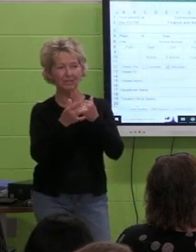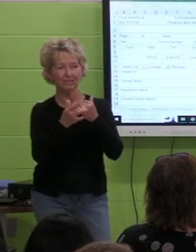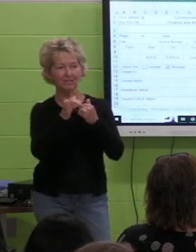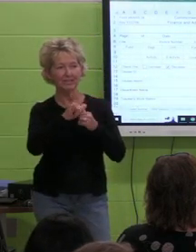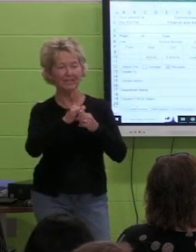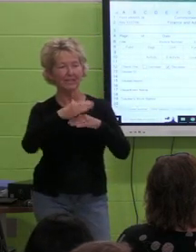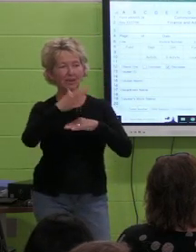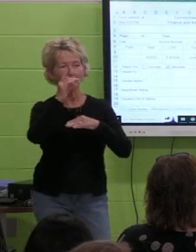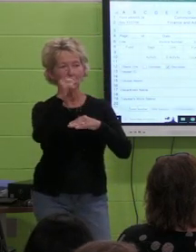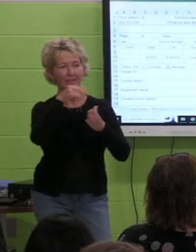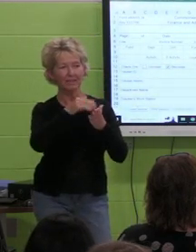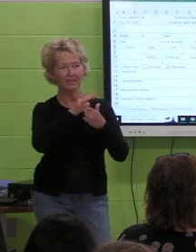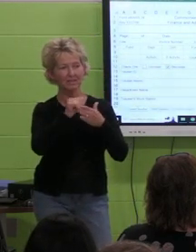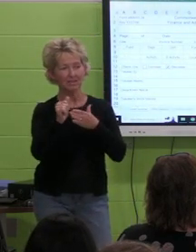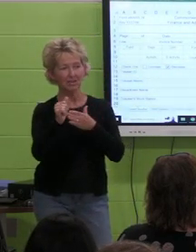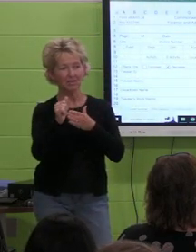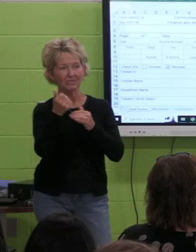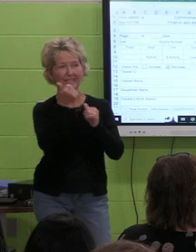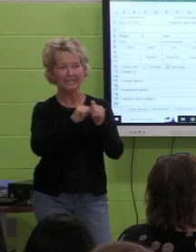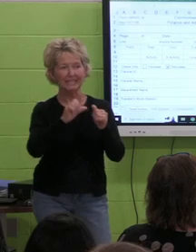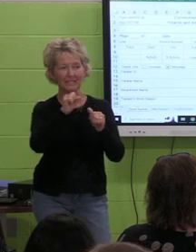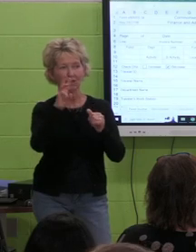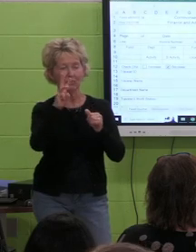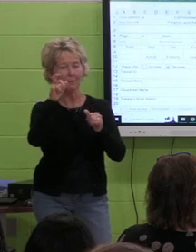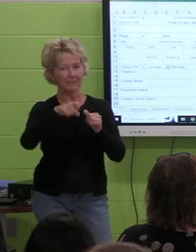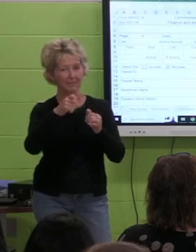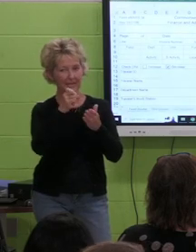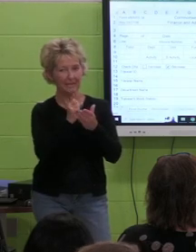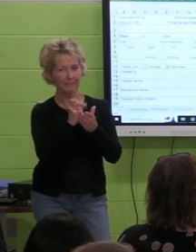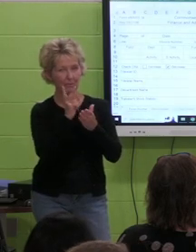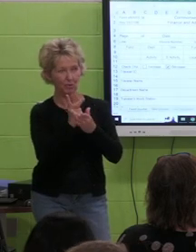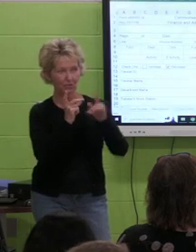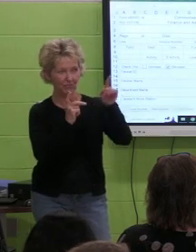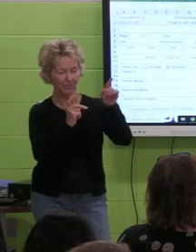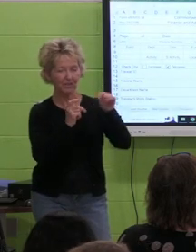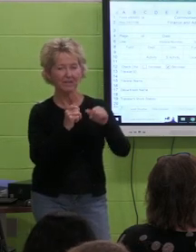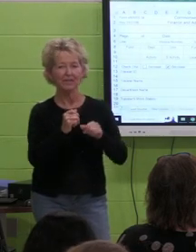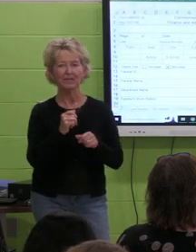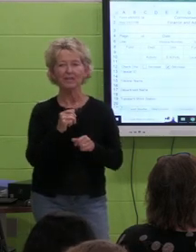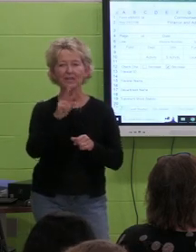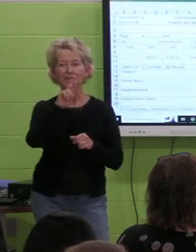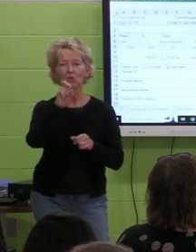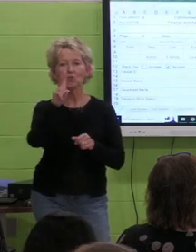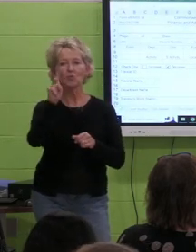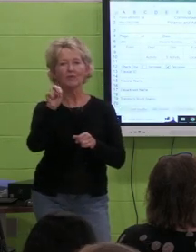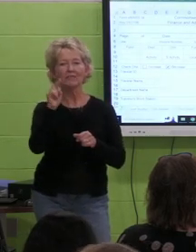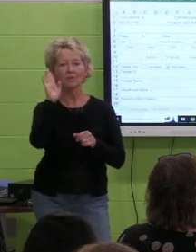over $1,000 and any software okay and Raven like I said will be here next week and she can talk more